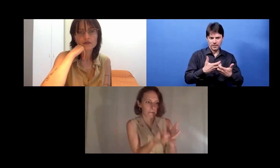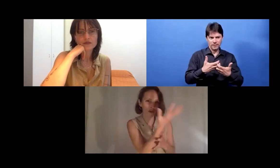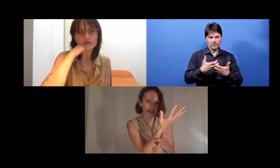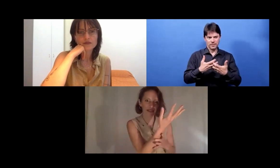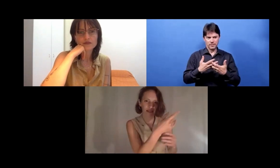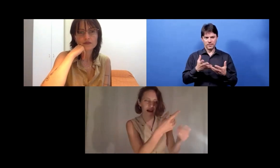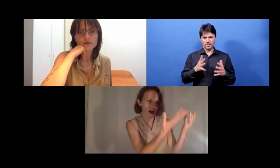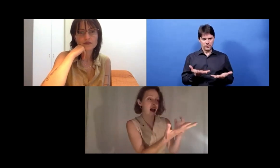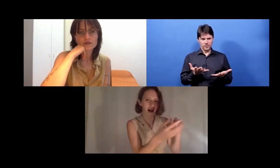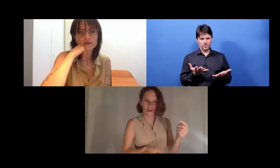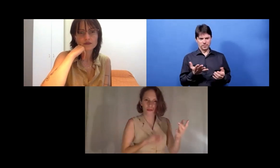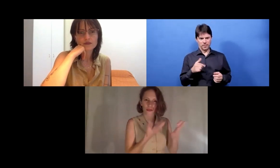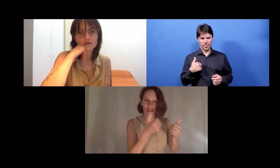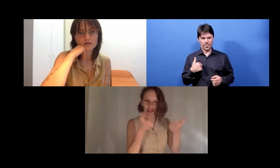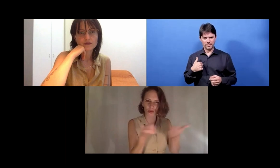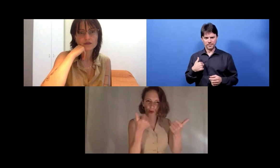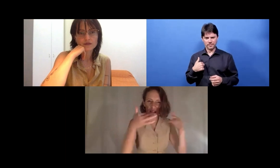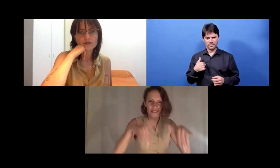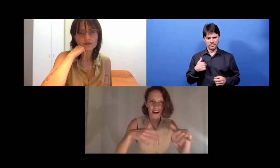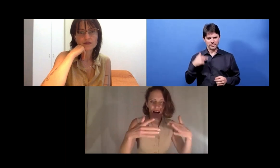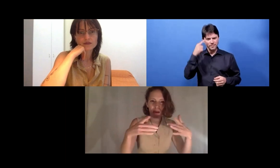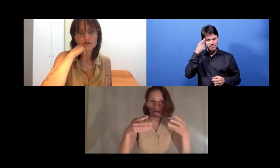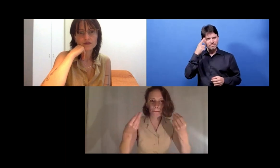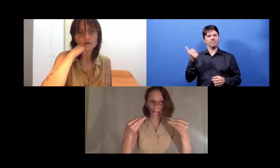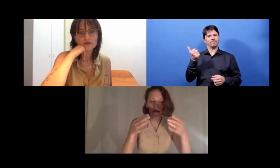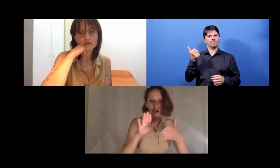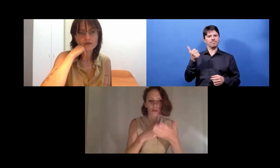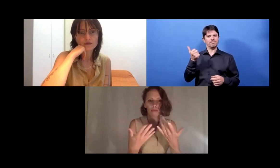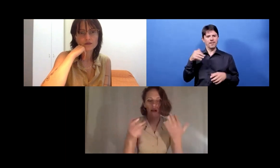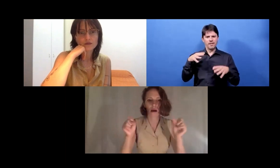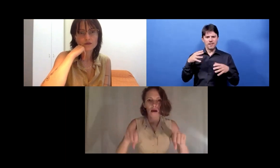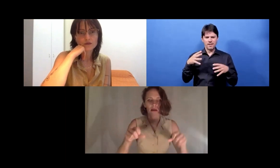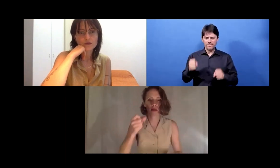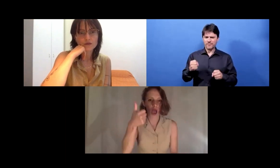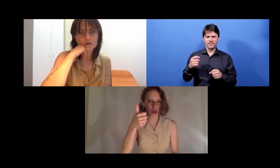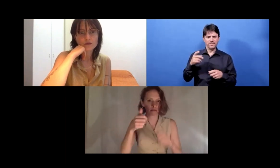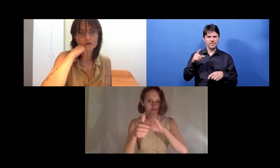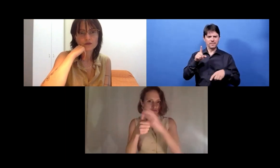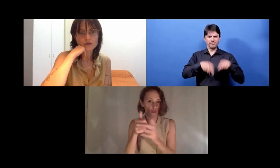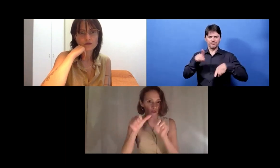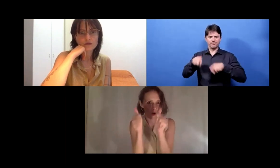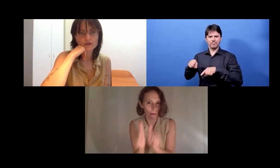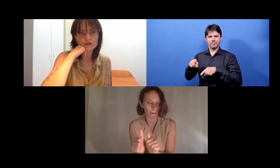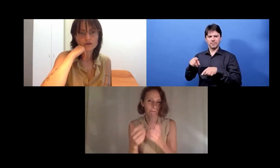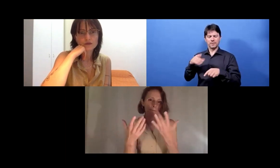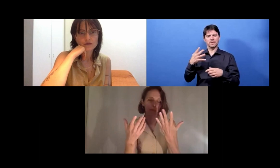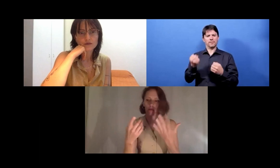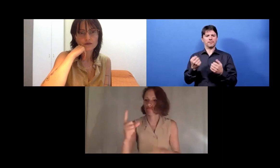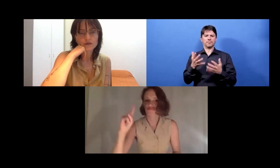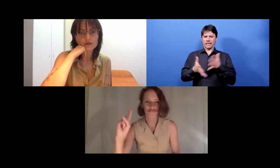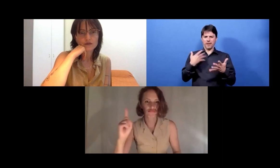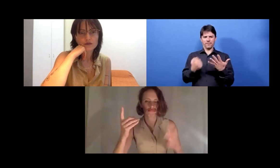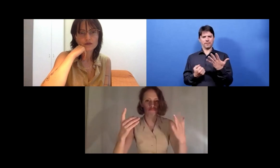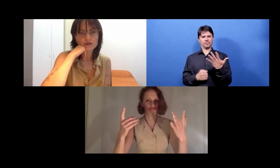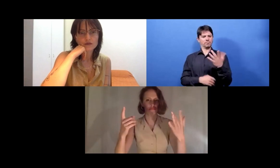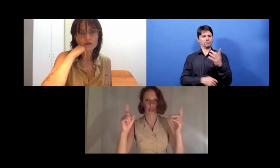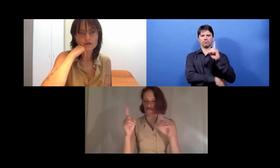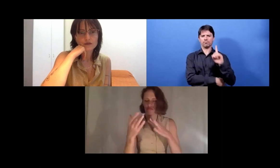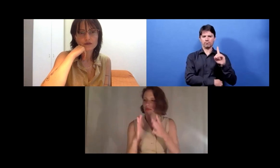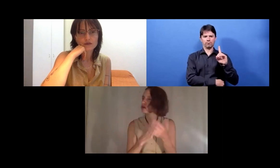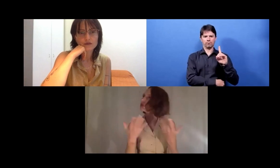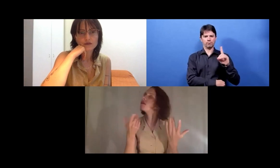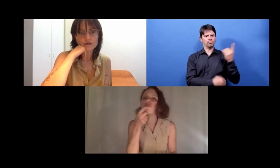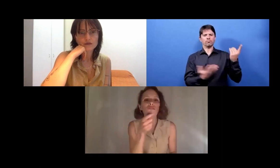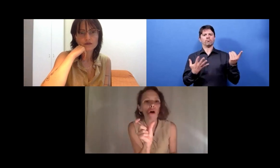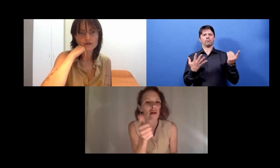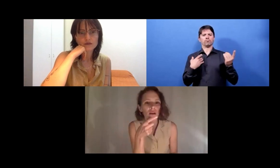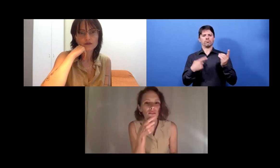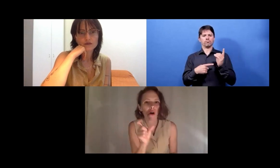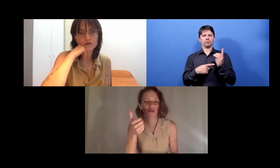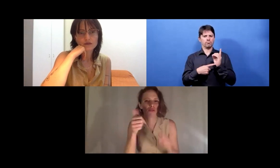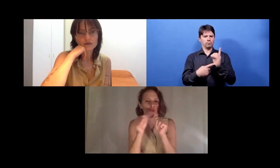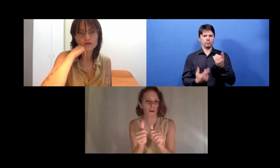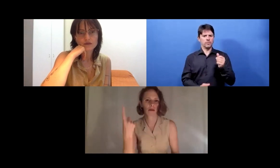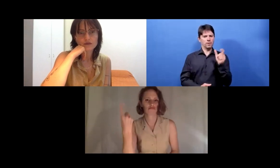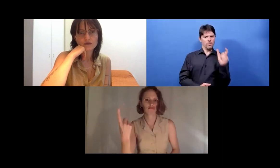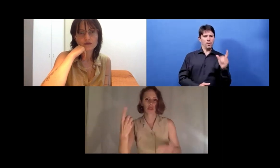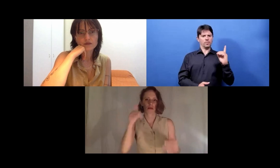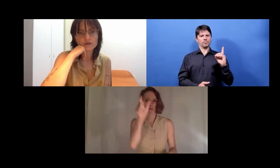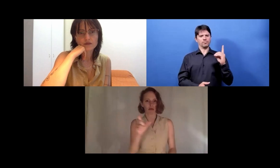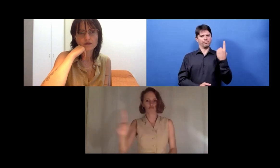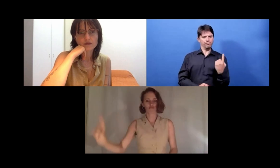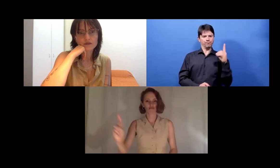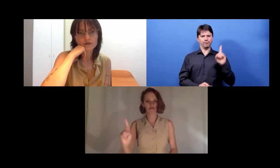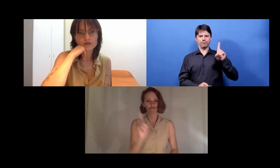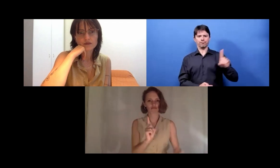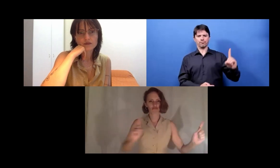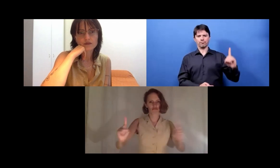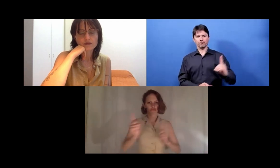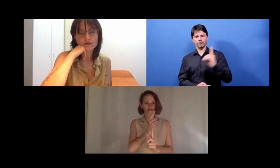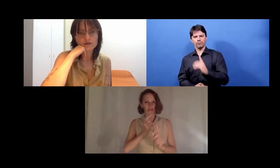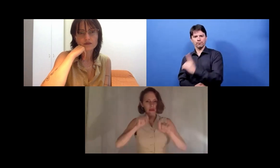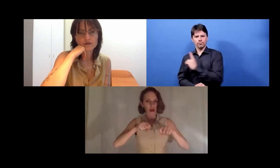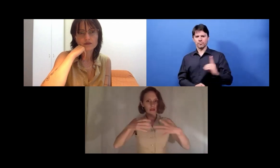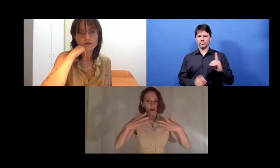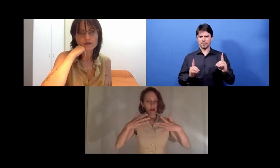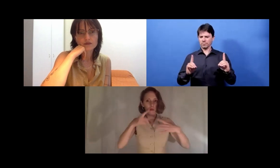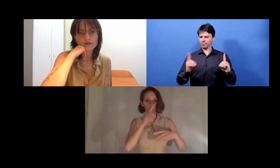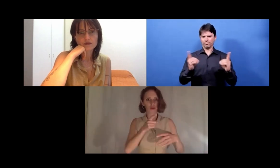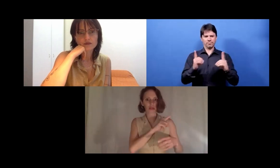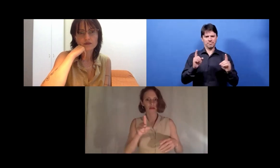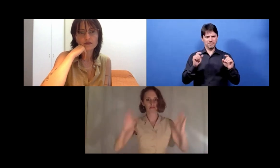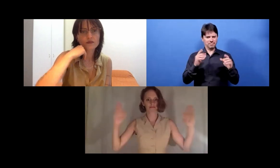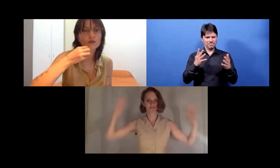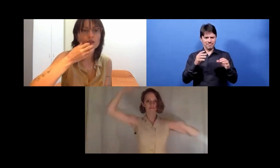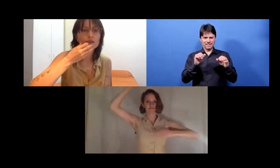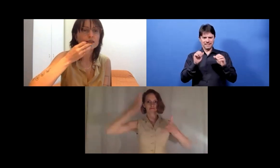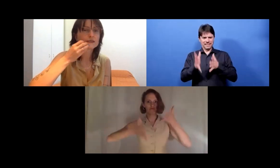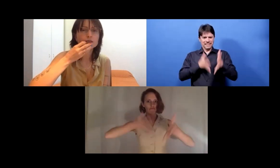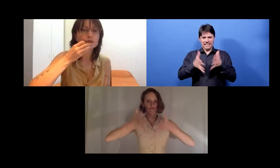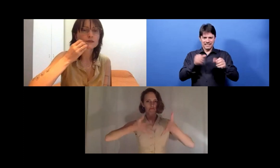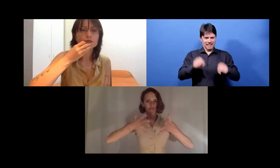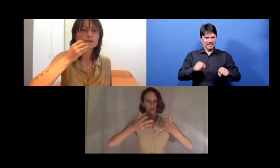Poetry is great. Poetry is like: You have a handshape, representing one meaning, like a person walking.